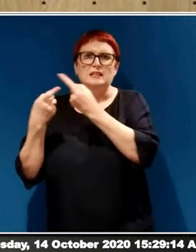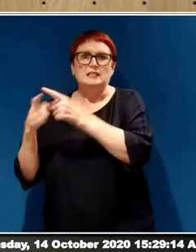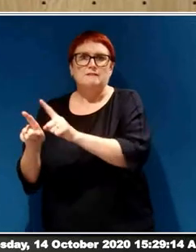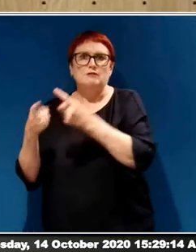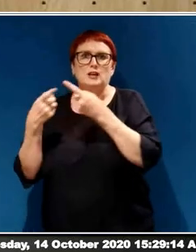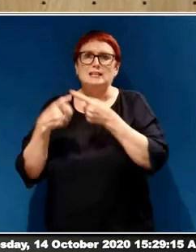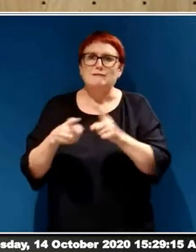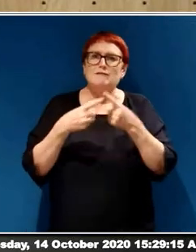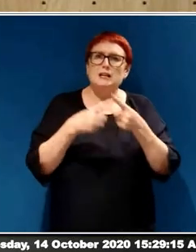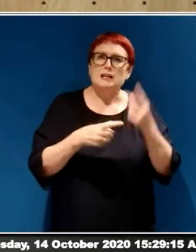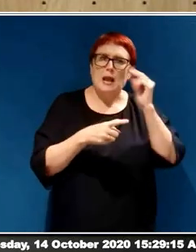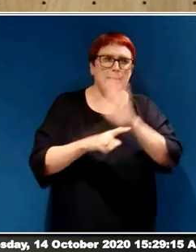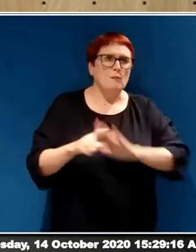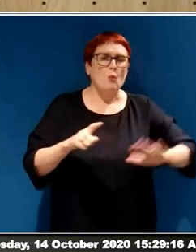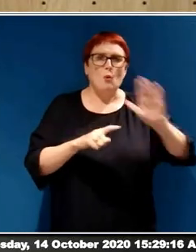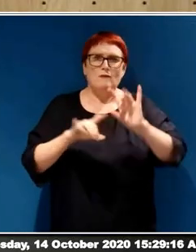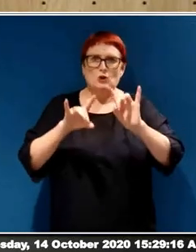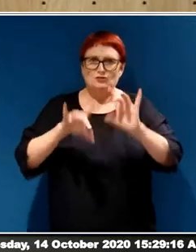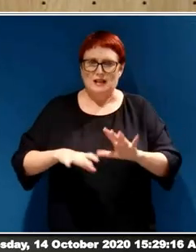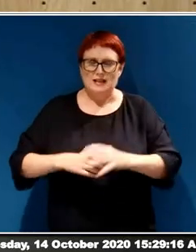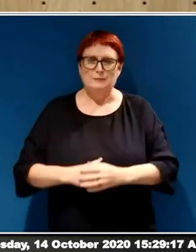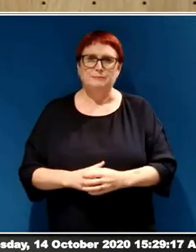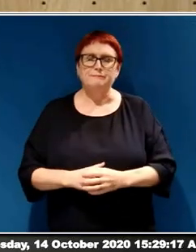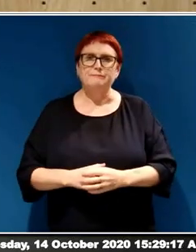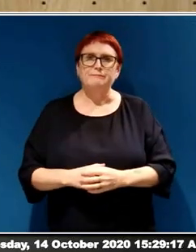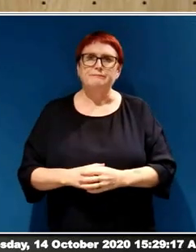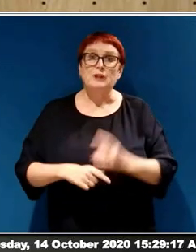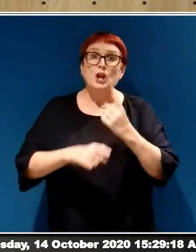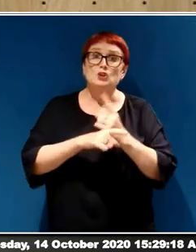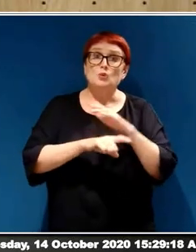So when I talk about positive behaviour support, I'm also talking